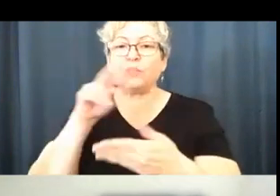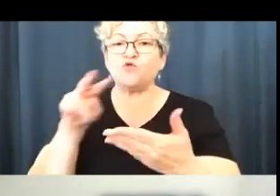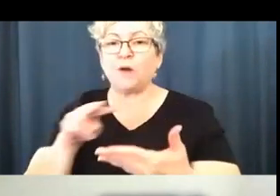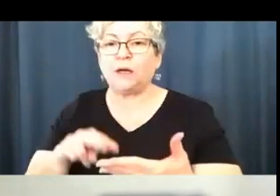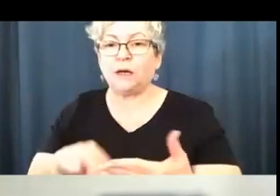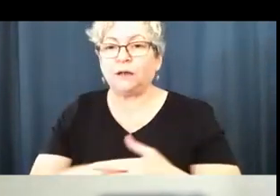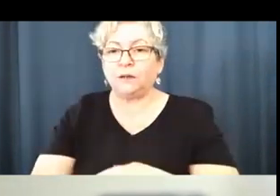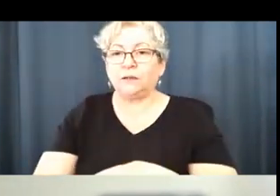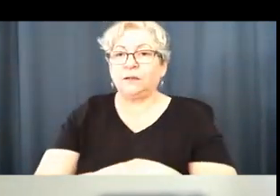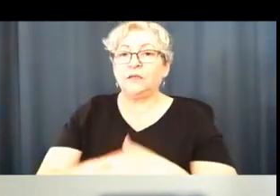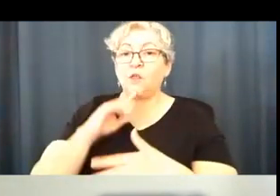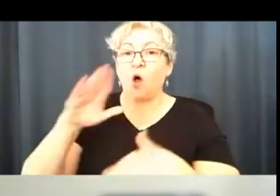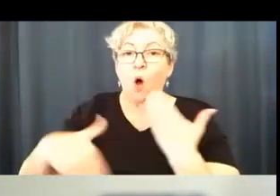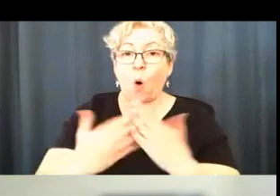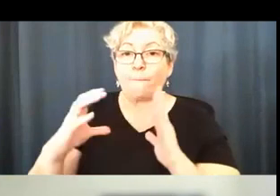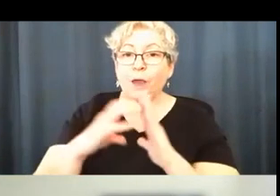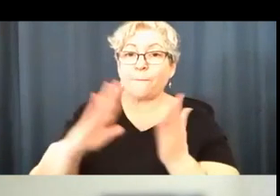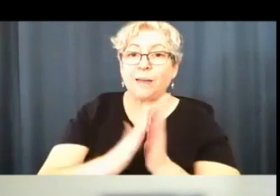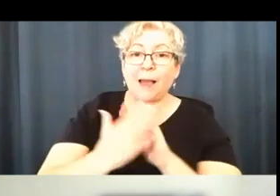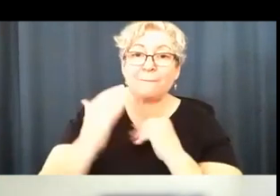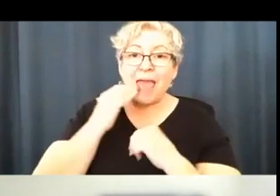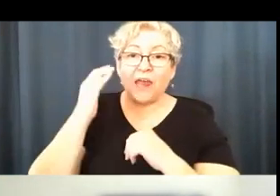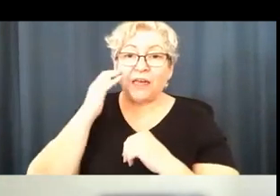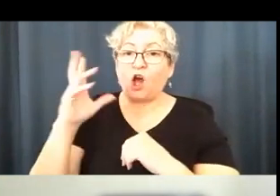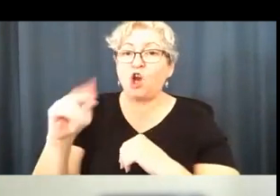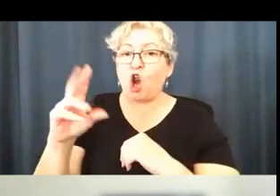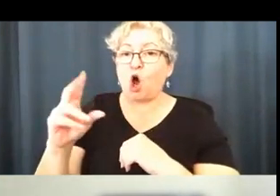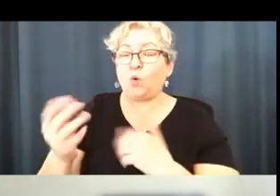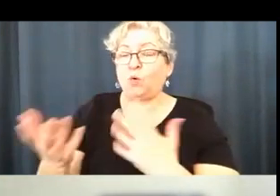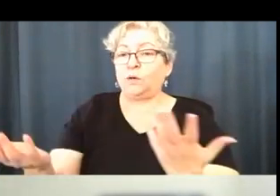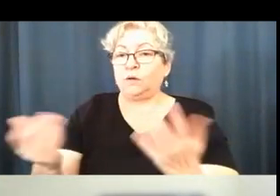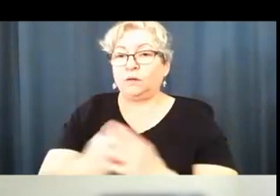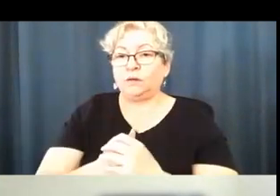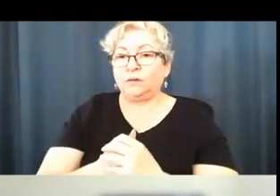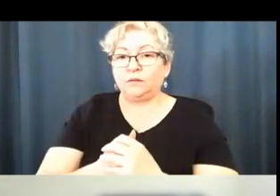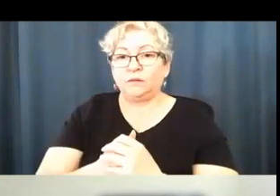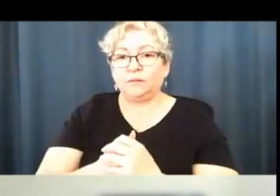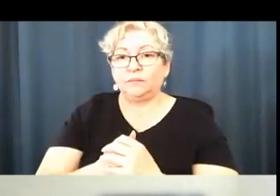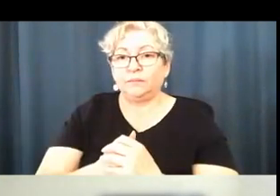then no, that's not good. I don't wanna hear a heading on every single line or words. Yep.